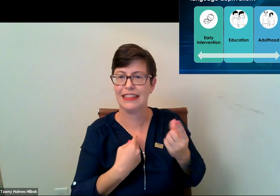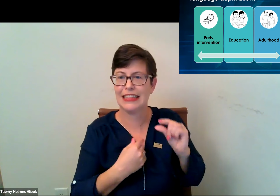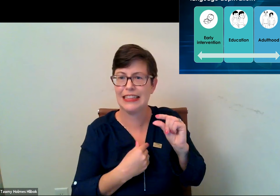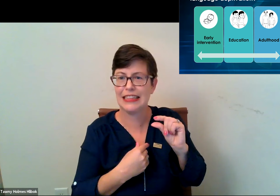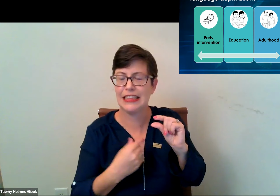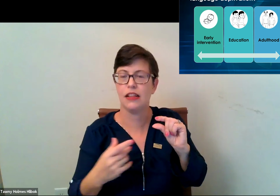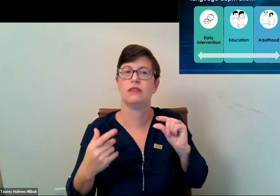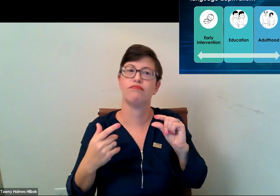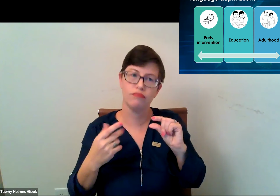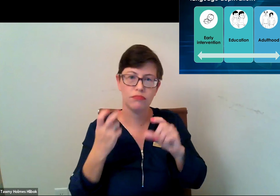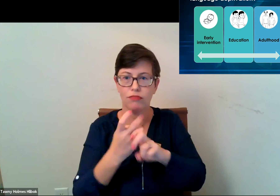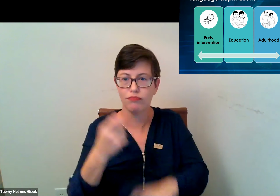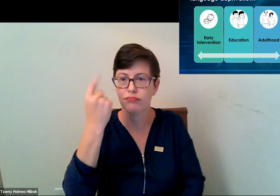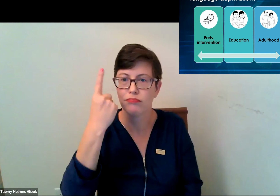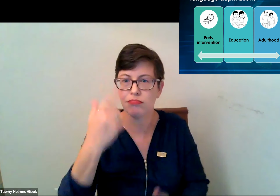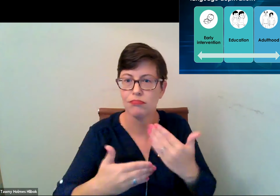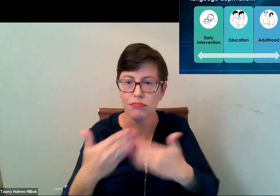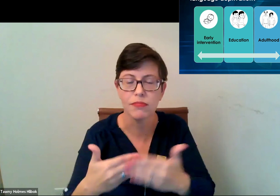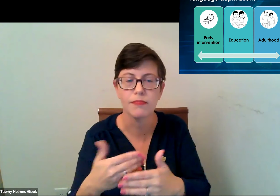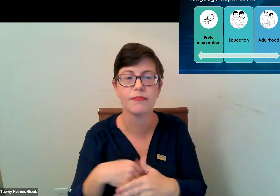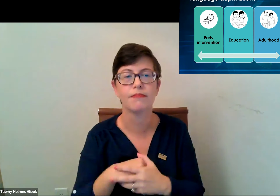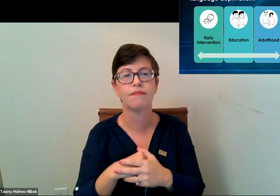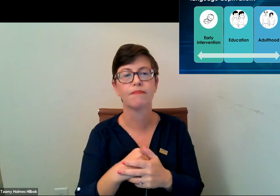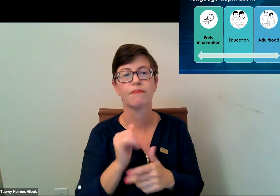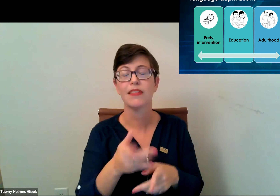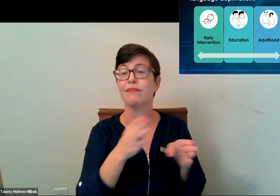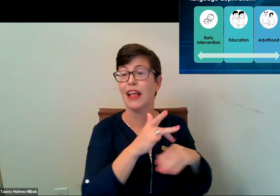and therefore they have limited access to language in their educational environment.